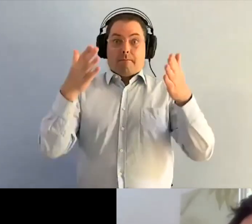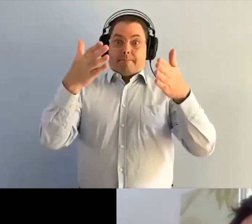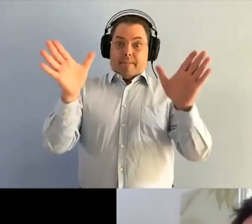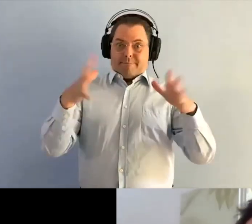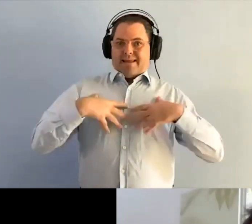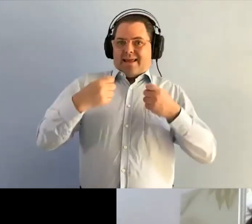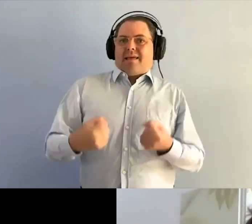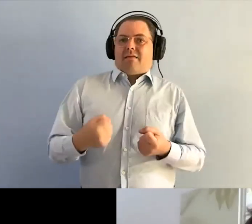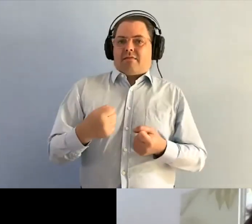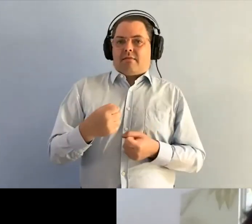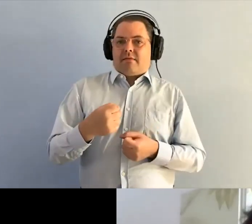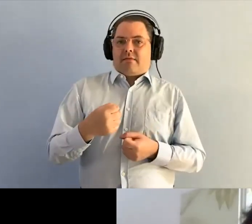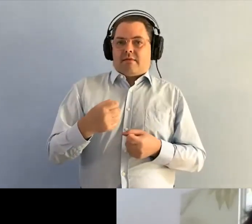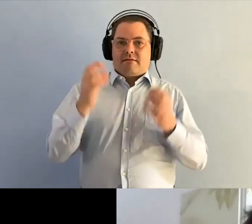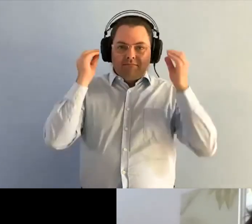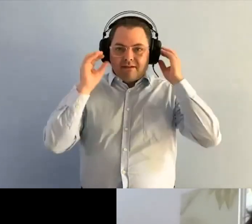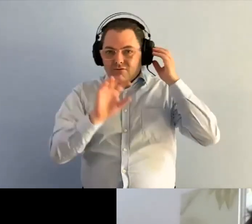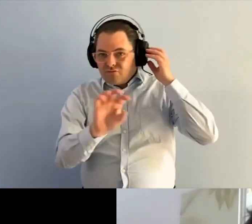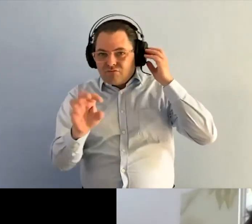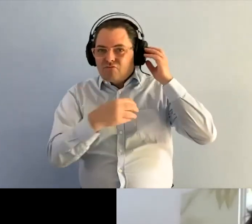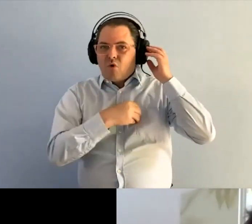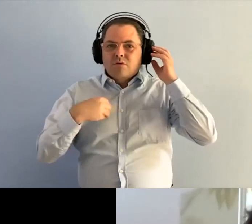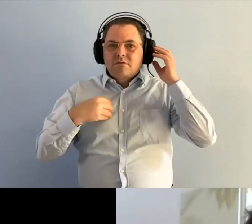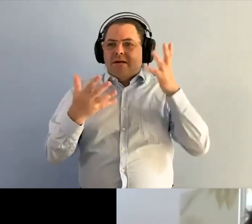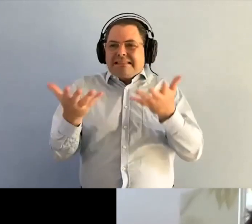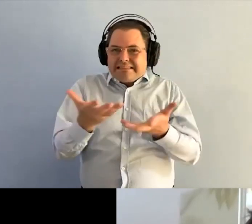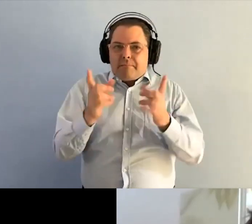actually provisions national law that prevent refugees